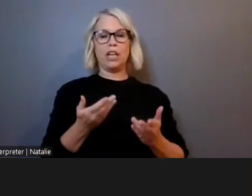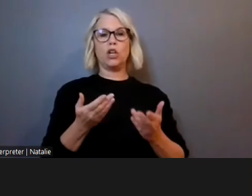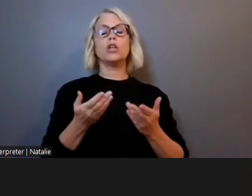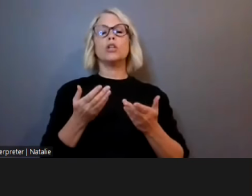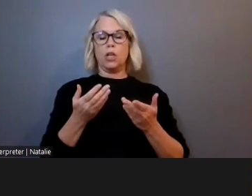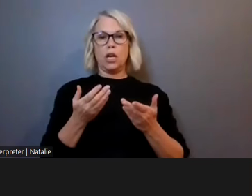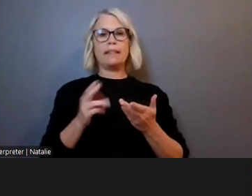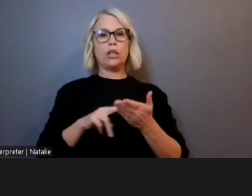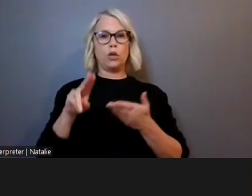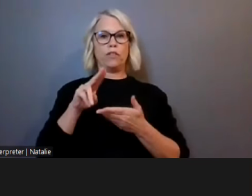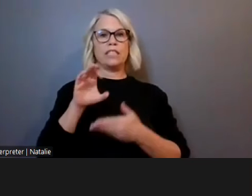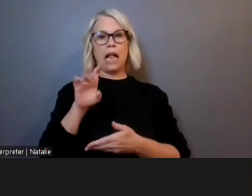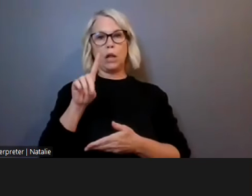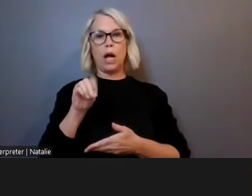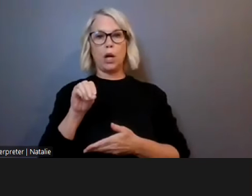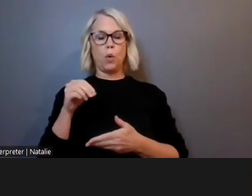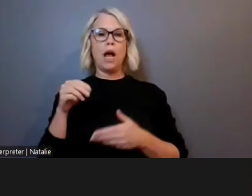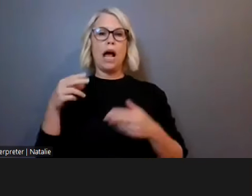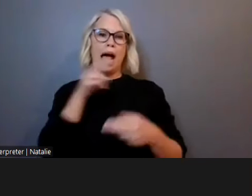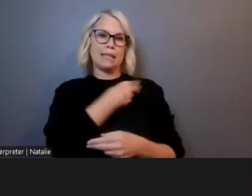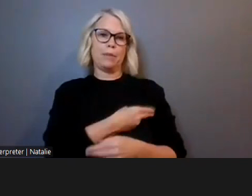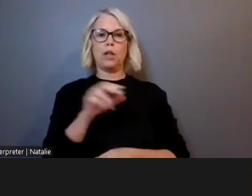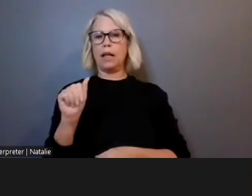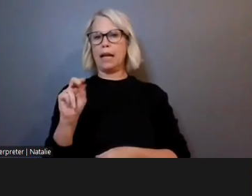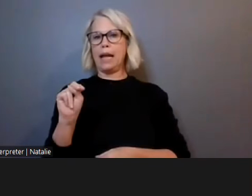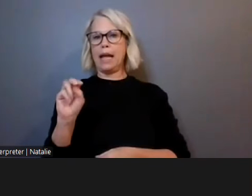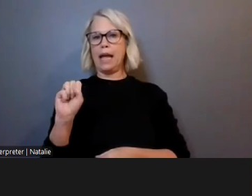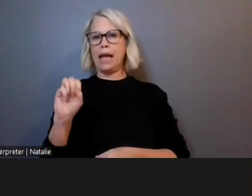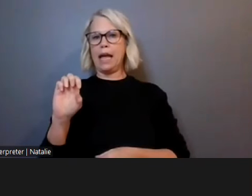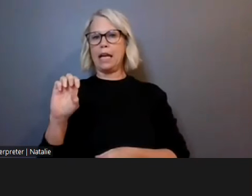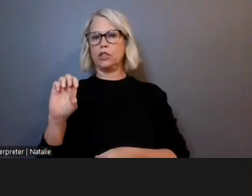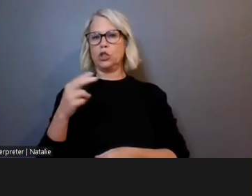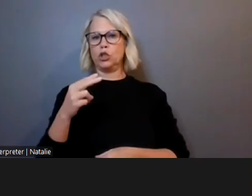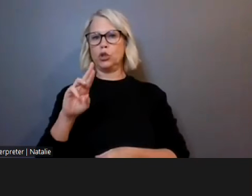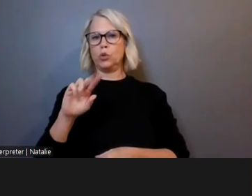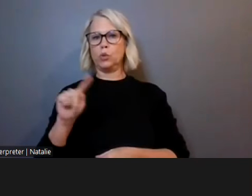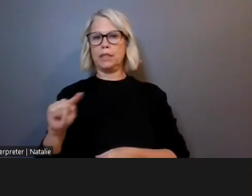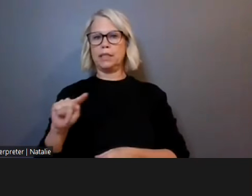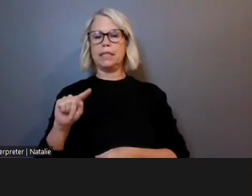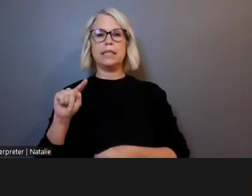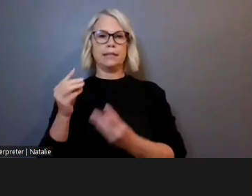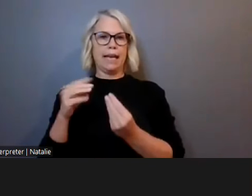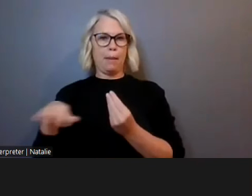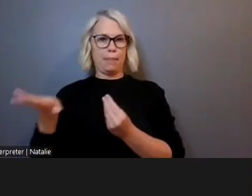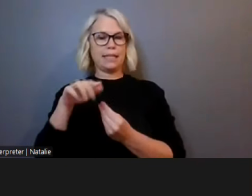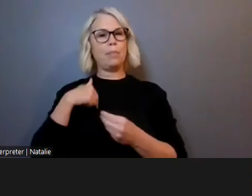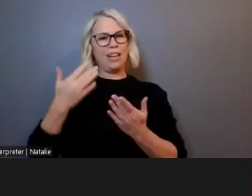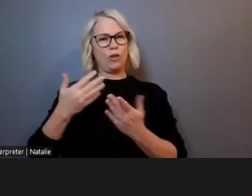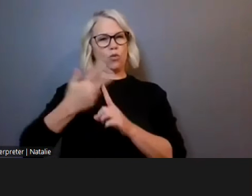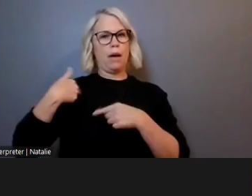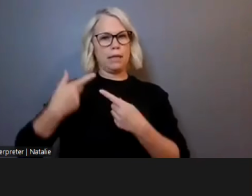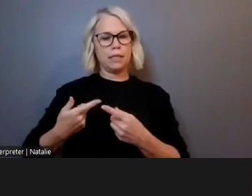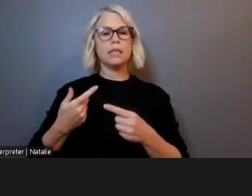I have been with them for three months, prior to me joining I was the medical emergency